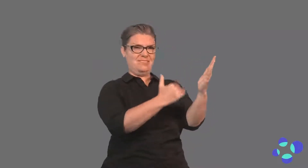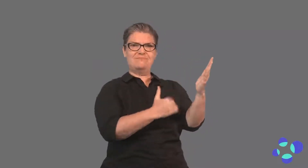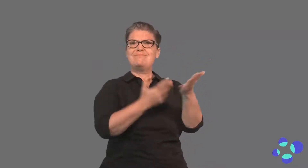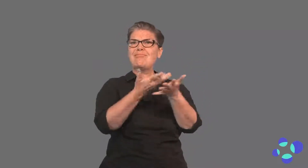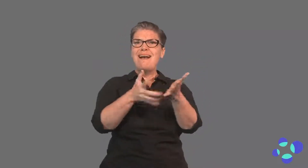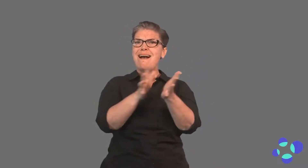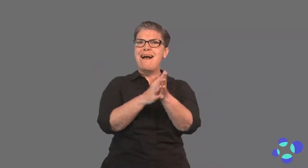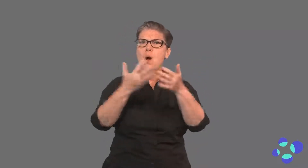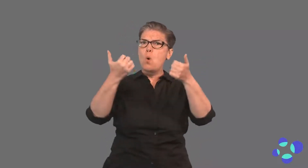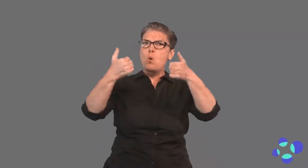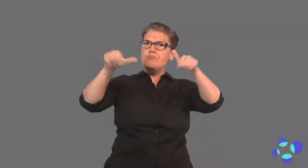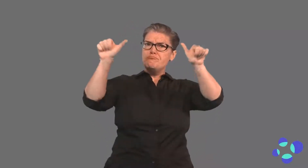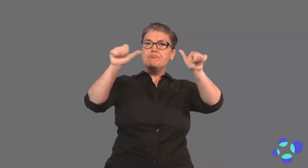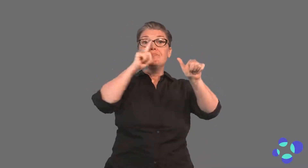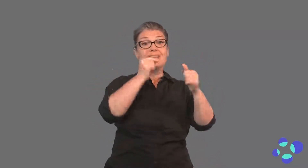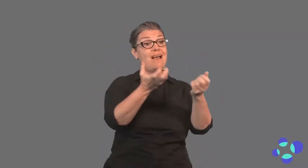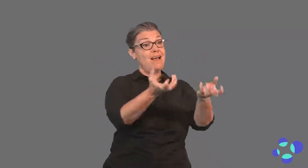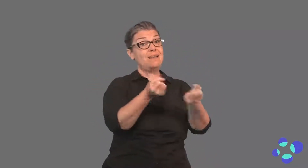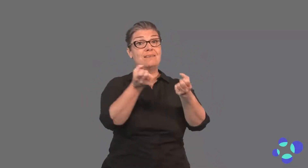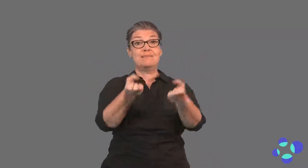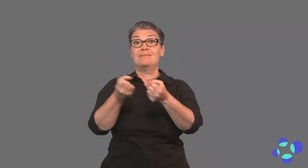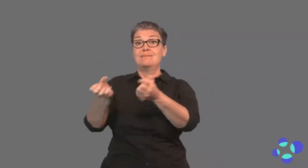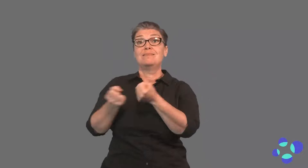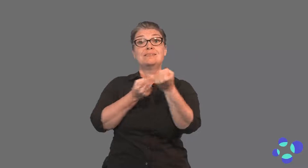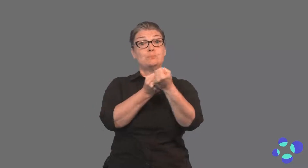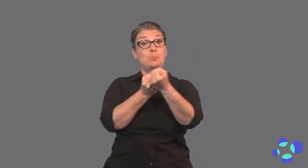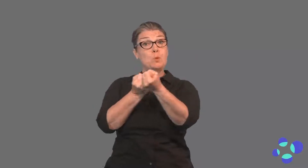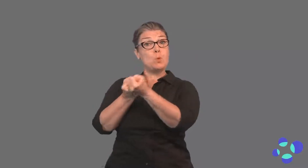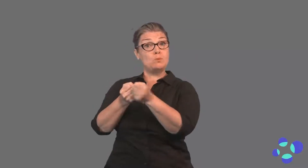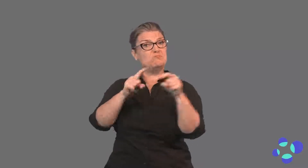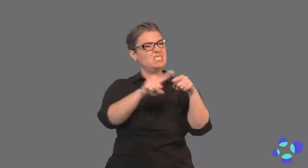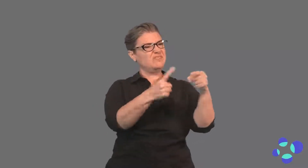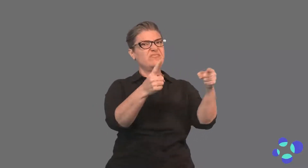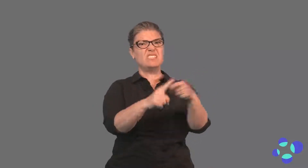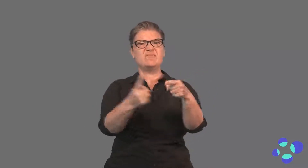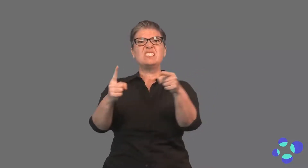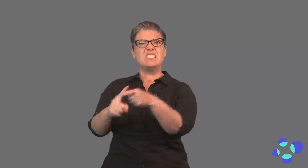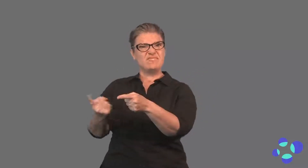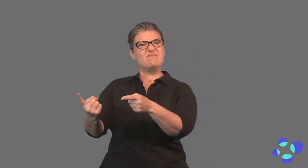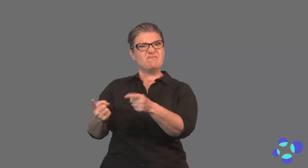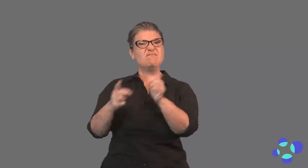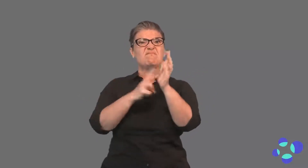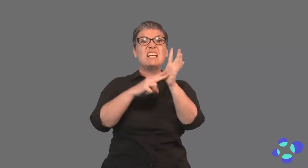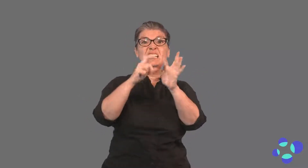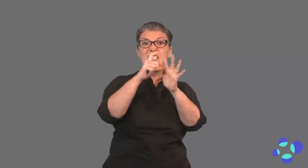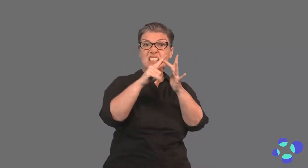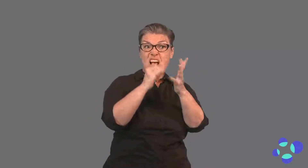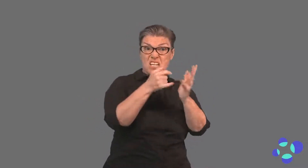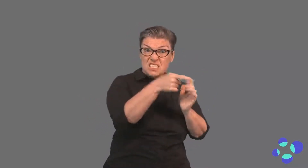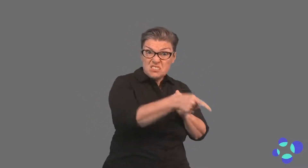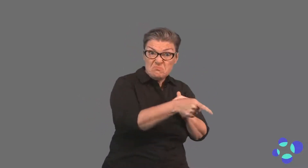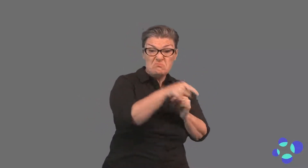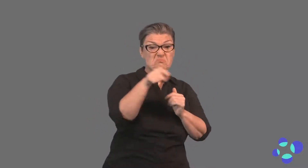and also information about how to achieve and what supports you can receive through various settings.